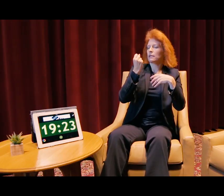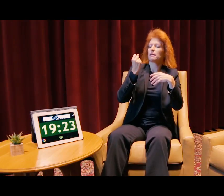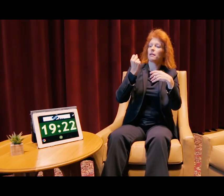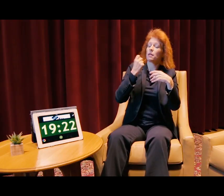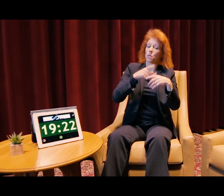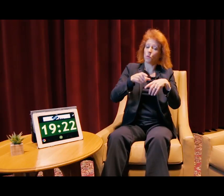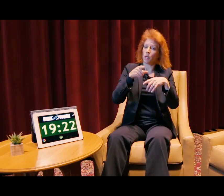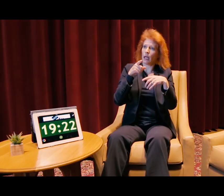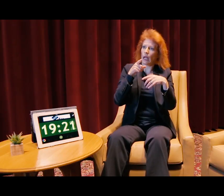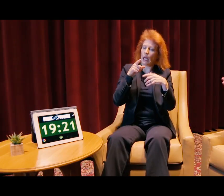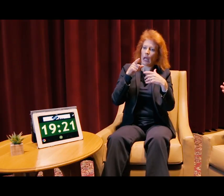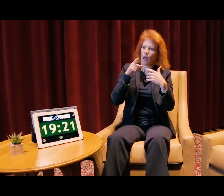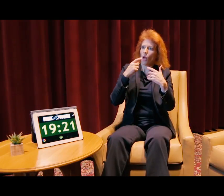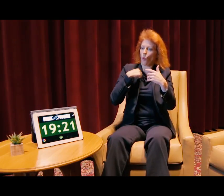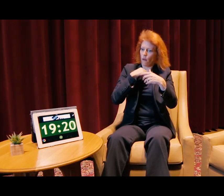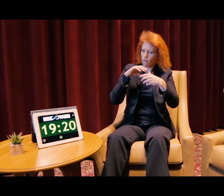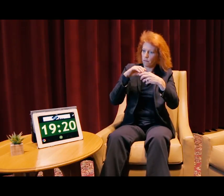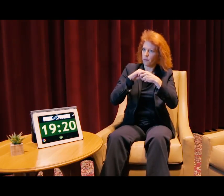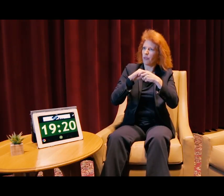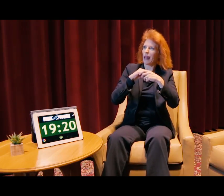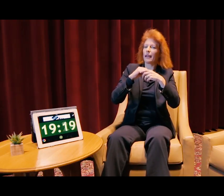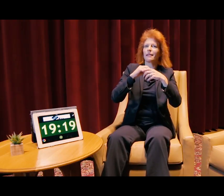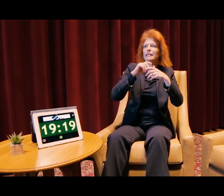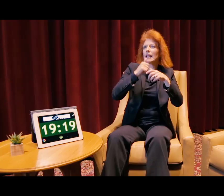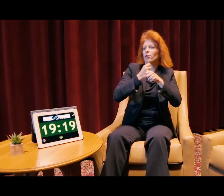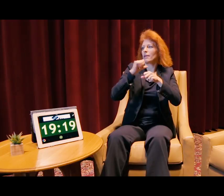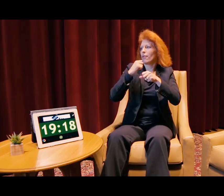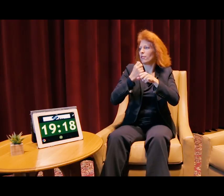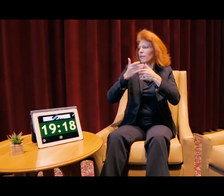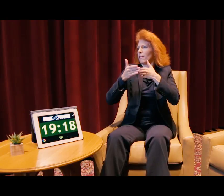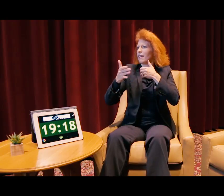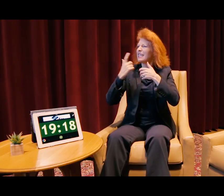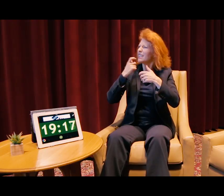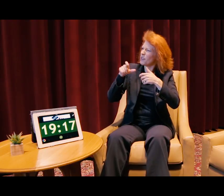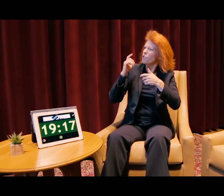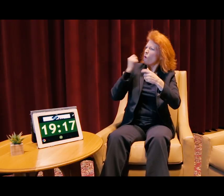As we went into that decade after decade, he said, "You know, at some point, you need your own succession plan,